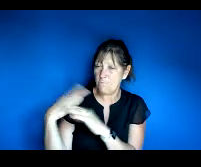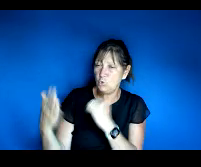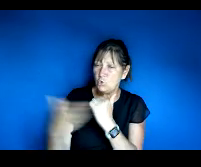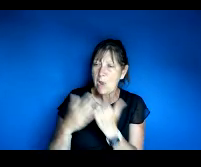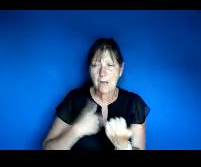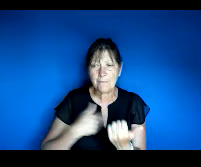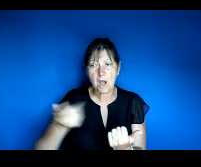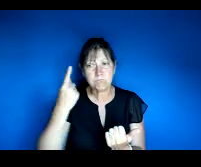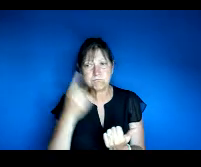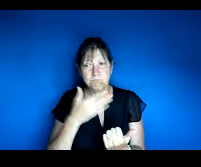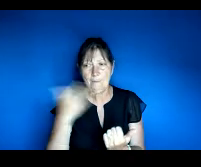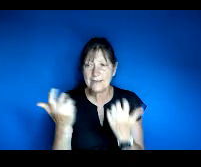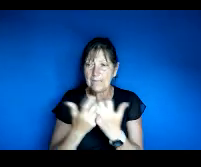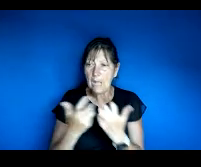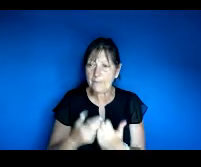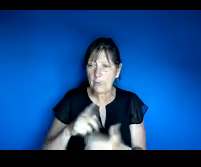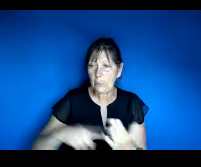that we would need to provide.